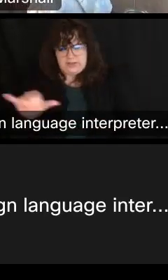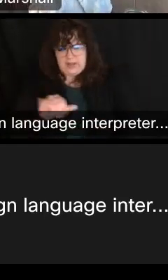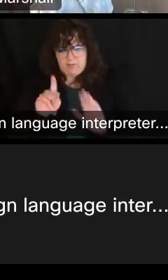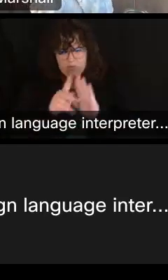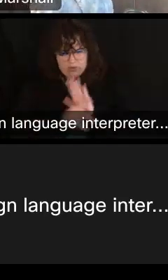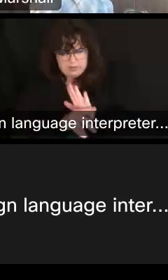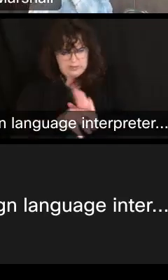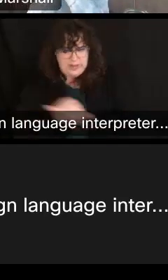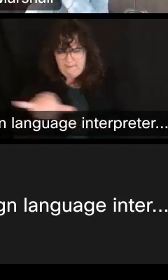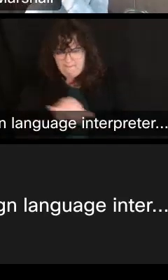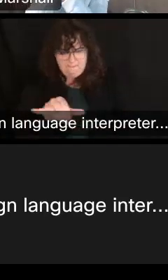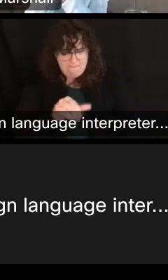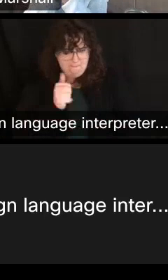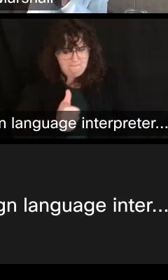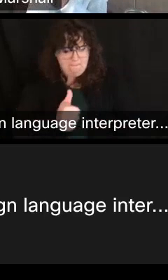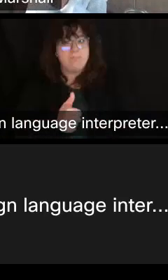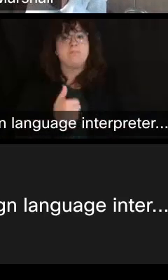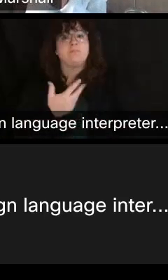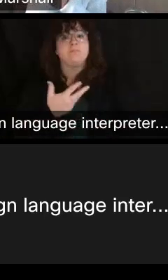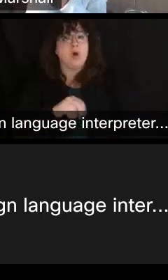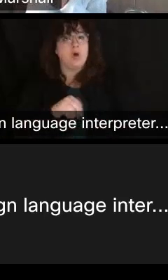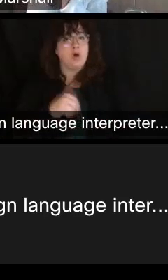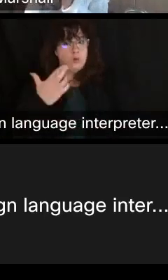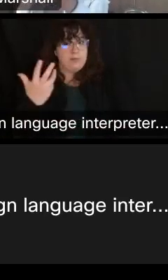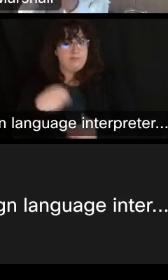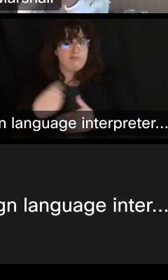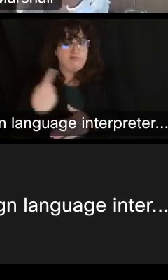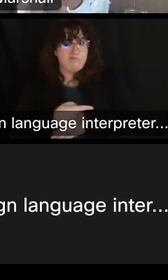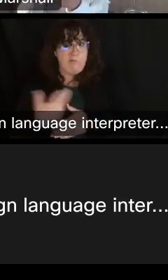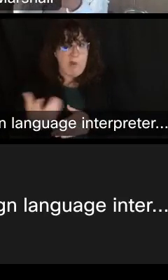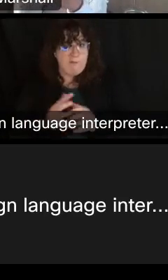The other thing that reason that we're involved today is you're seeing this grid that keeps